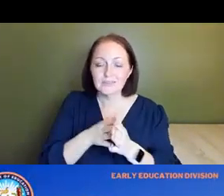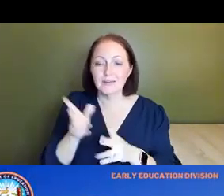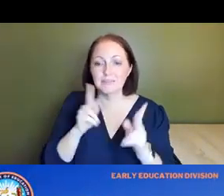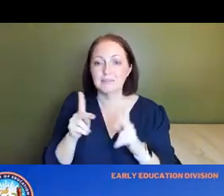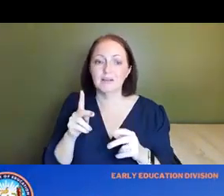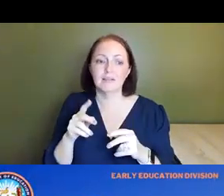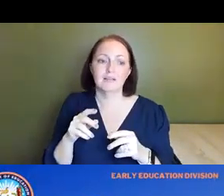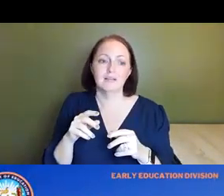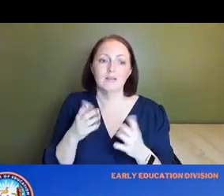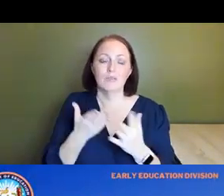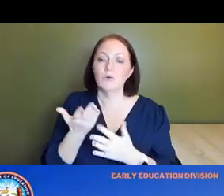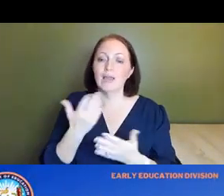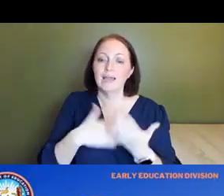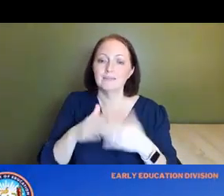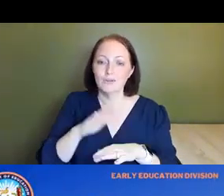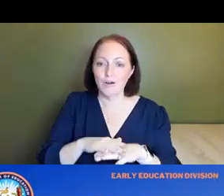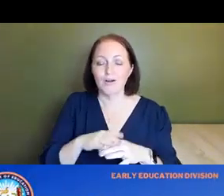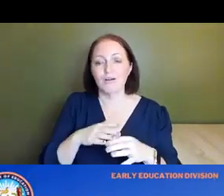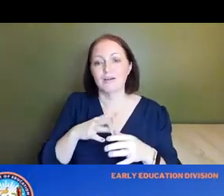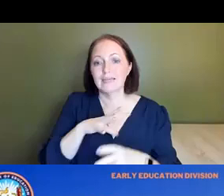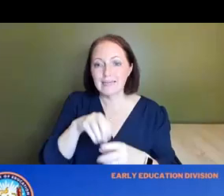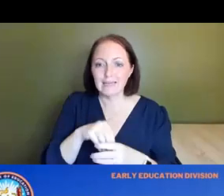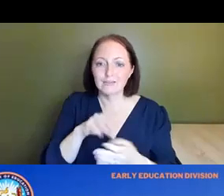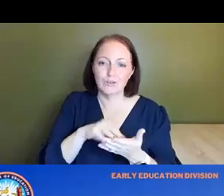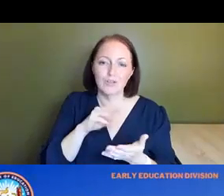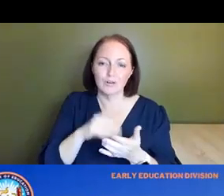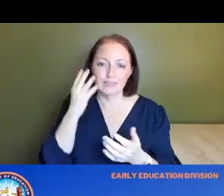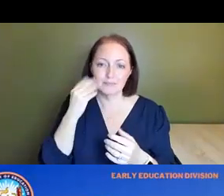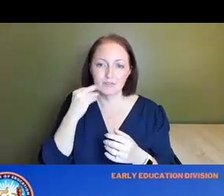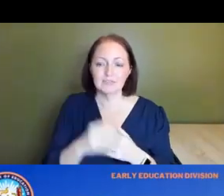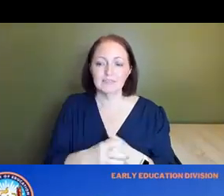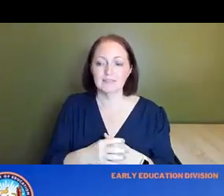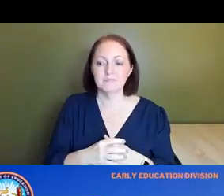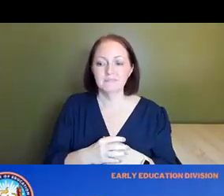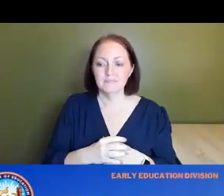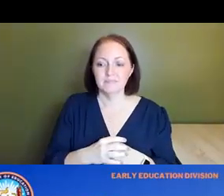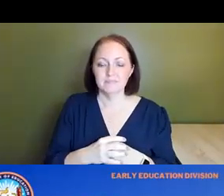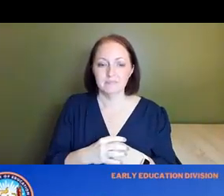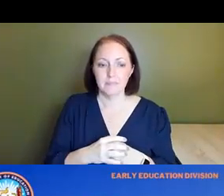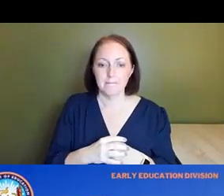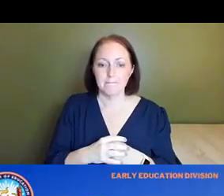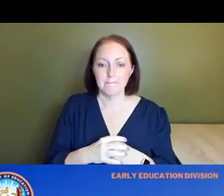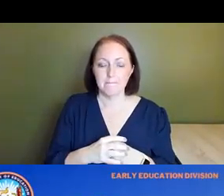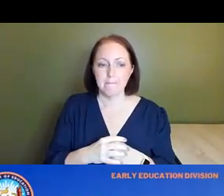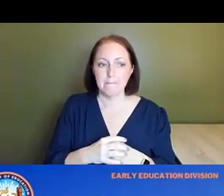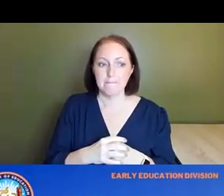through hands on engaging learning experiences. So it's been the intent of the legislature